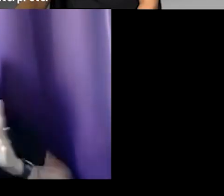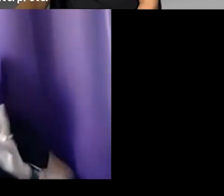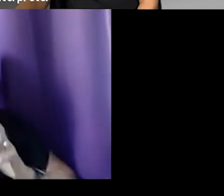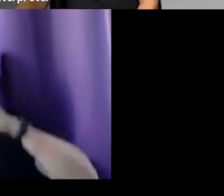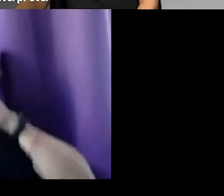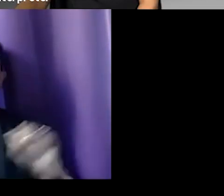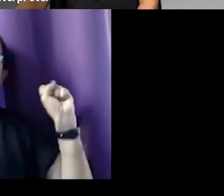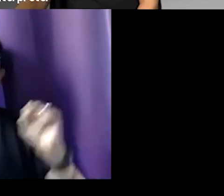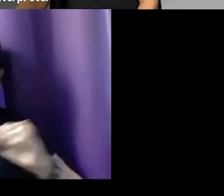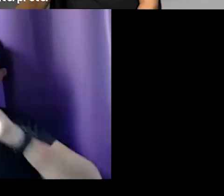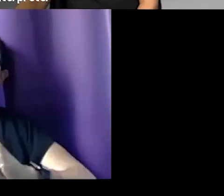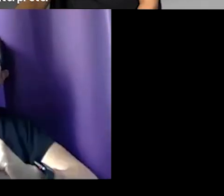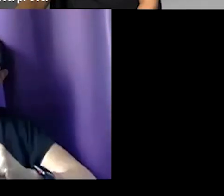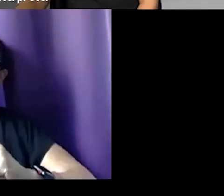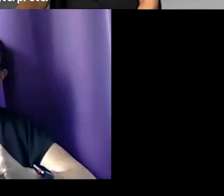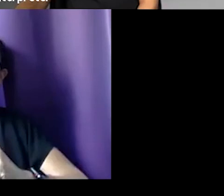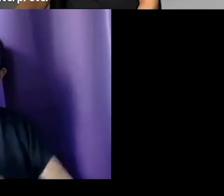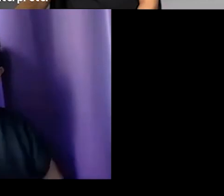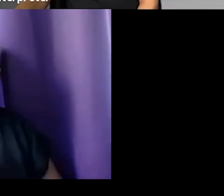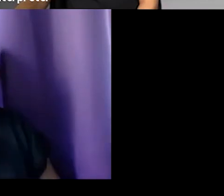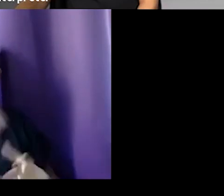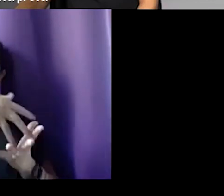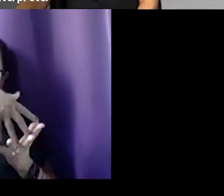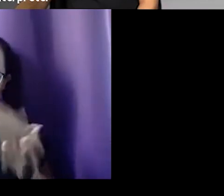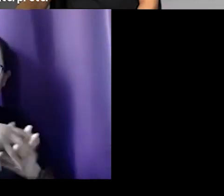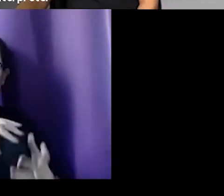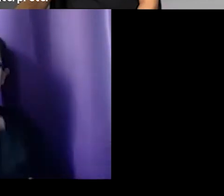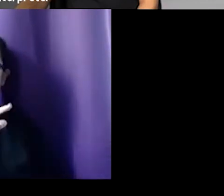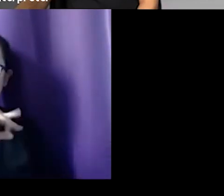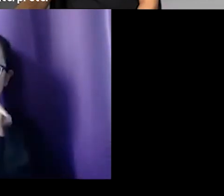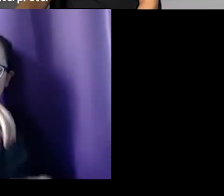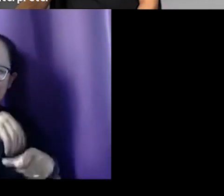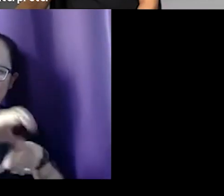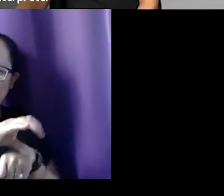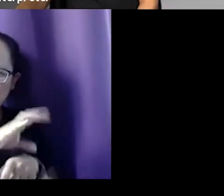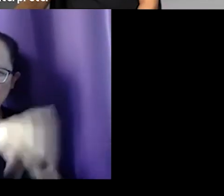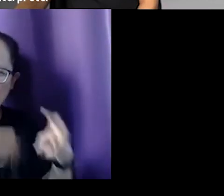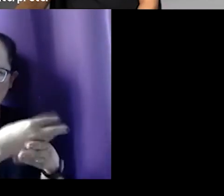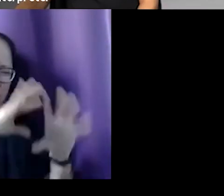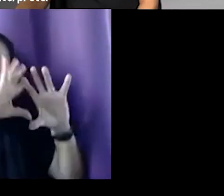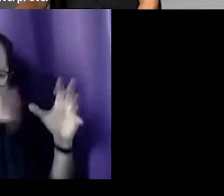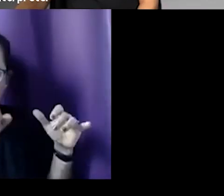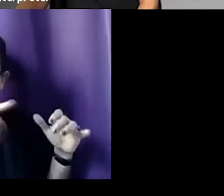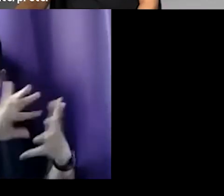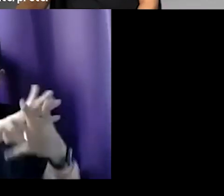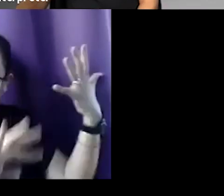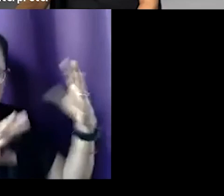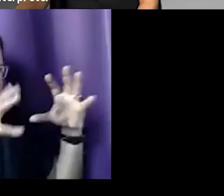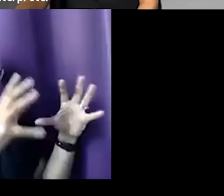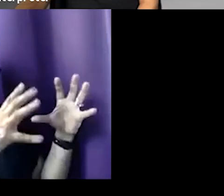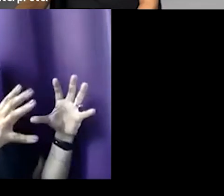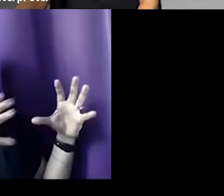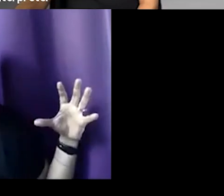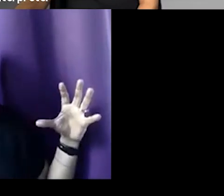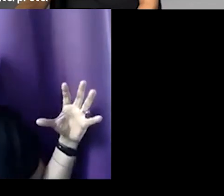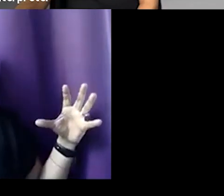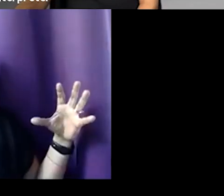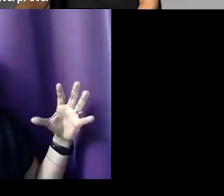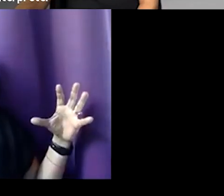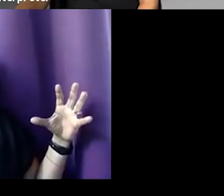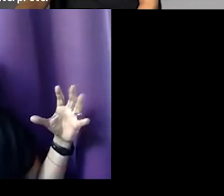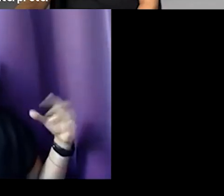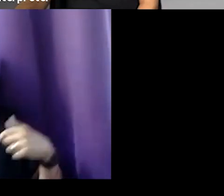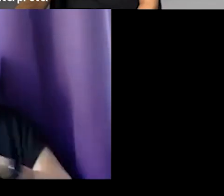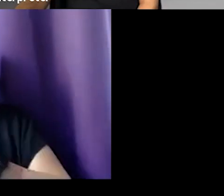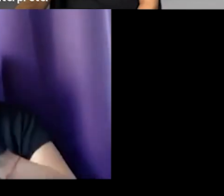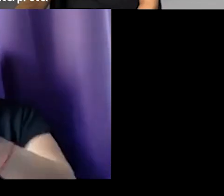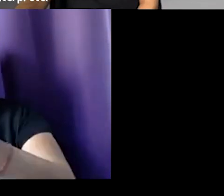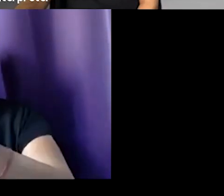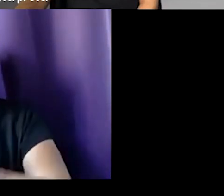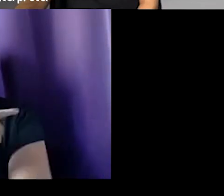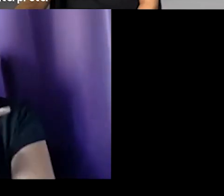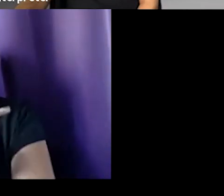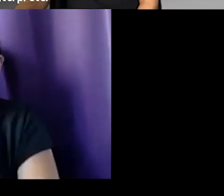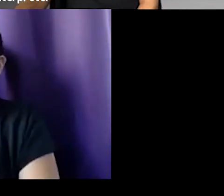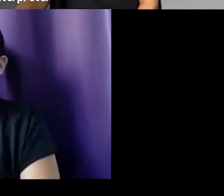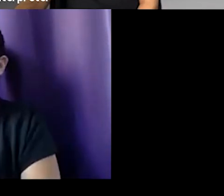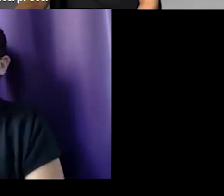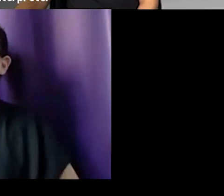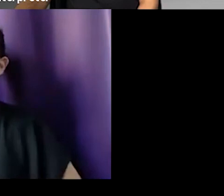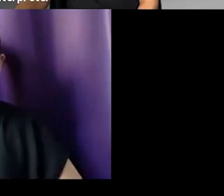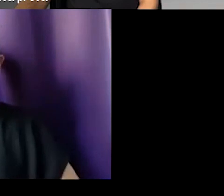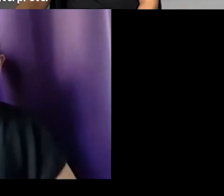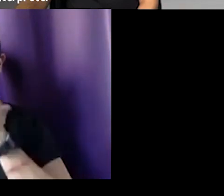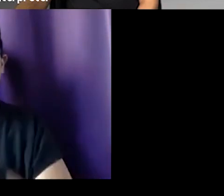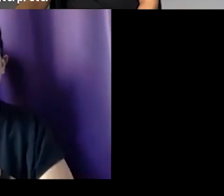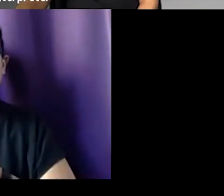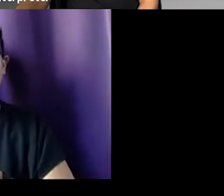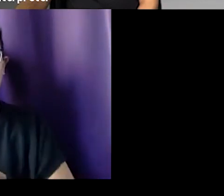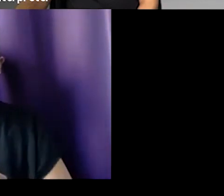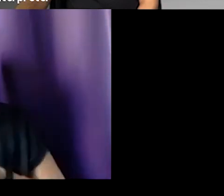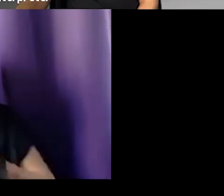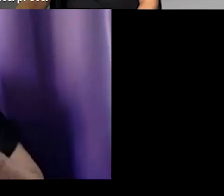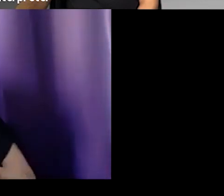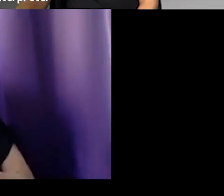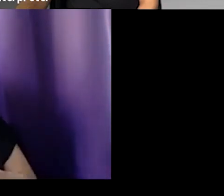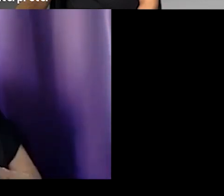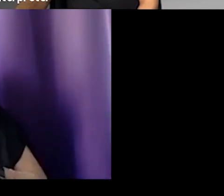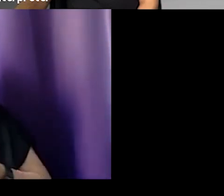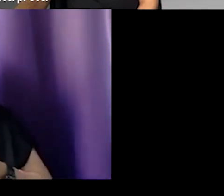And that impulse in later, the legal obligation to protect and defend data meant I didn't have to pay attention to the person producing it. I just had to make sure no one ever found out who they were.